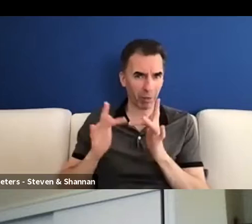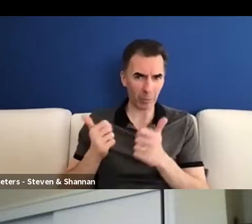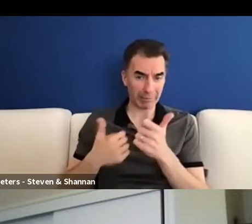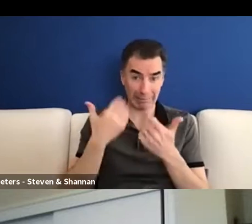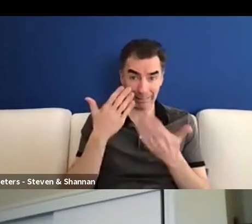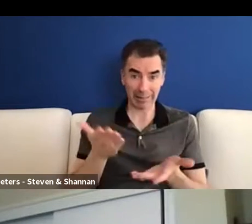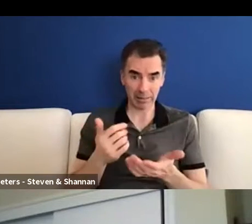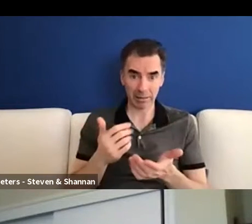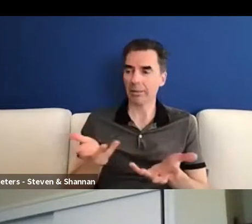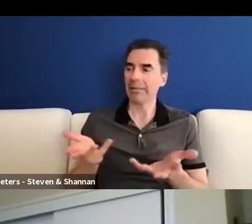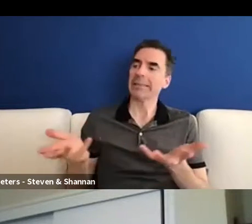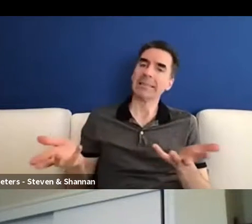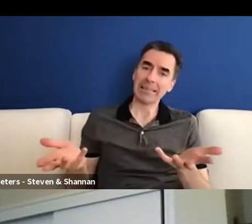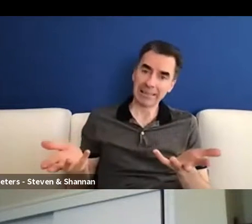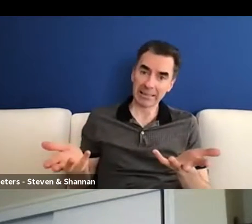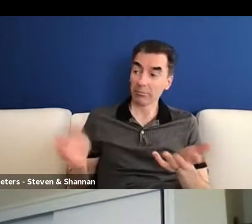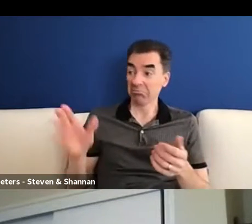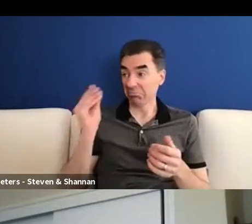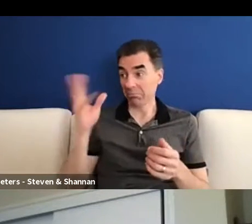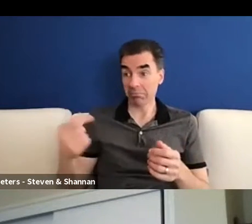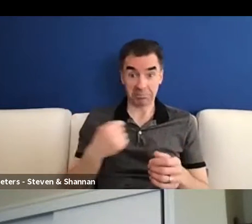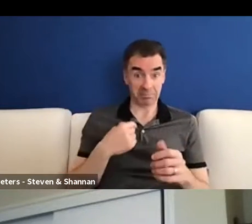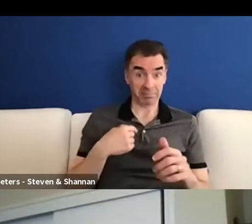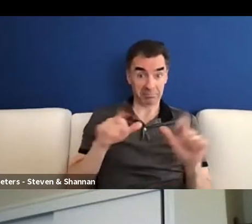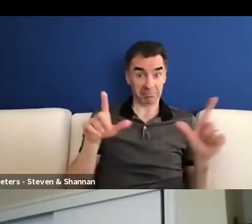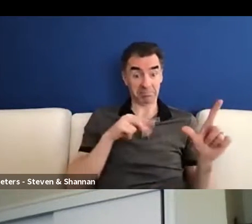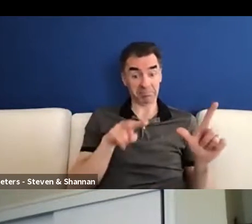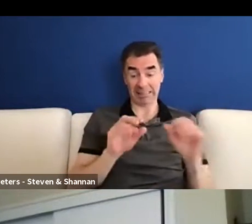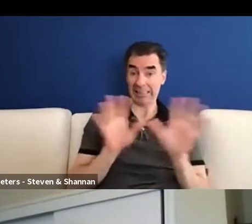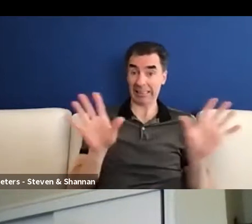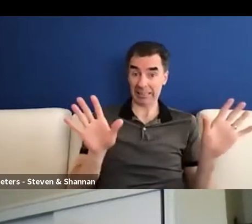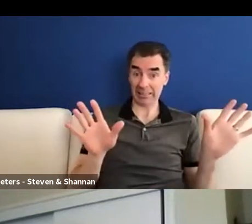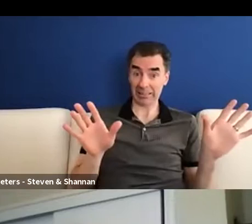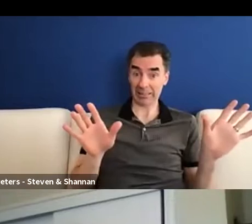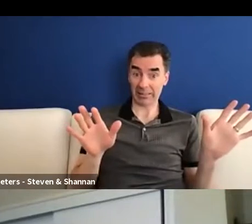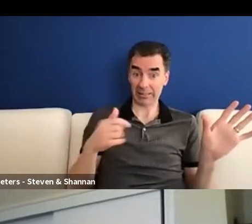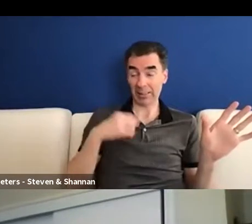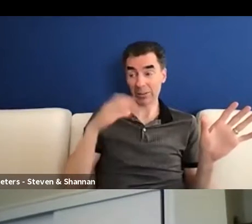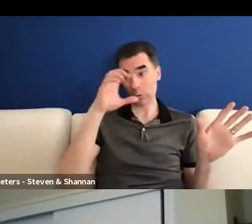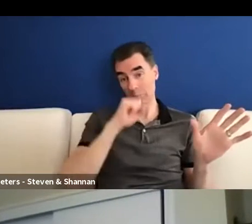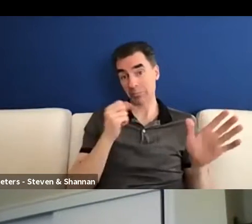Jodie Steeley: I mean, it's all really clear here. Patricia. I have to I'd have to assume that it is that you're right. A connection.